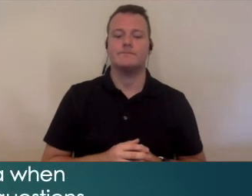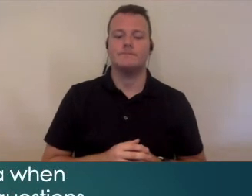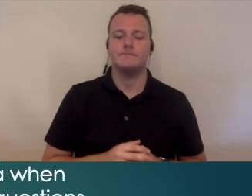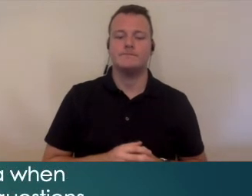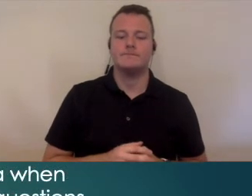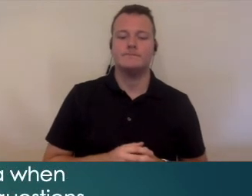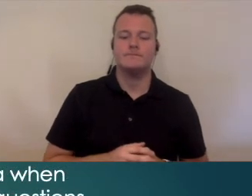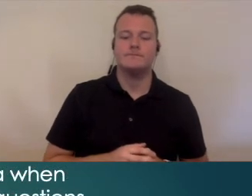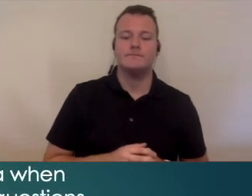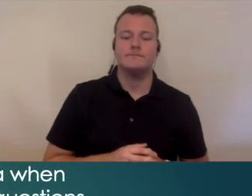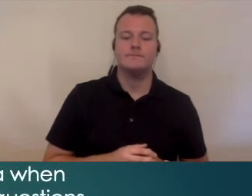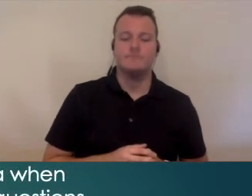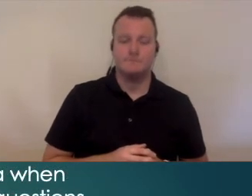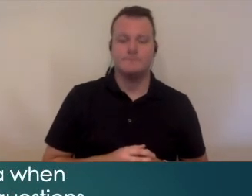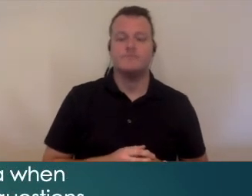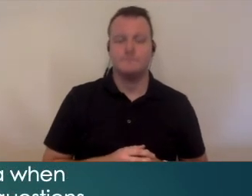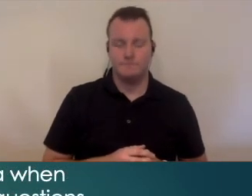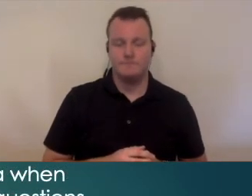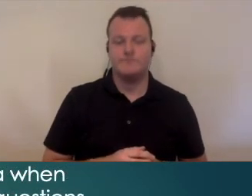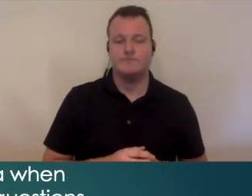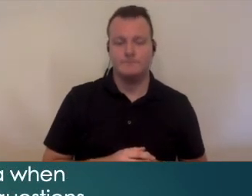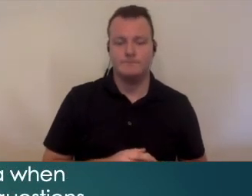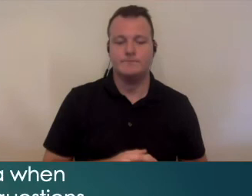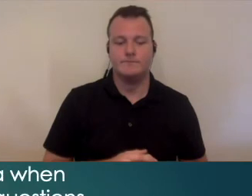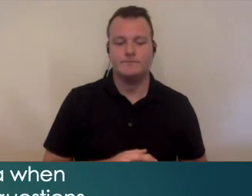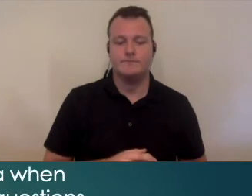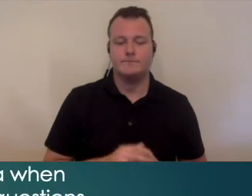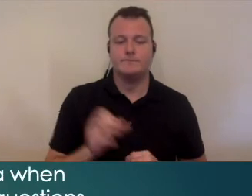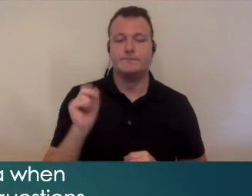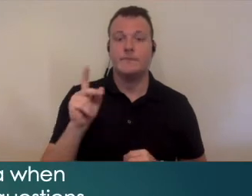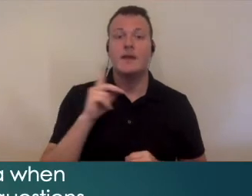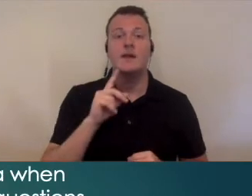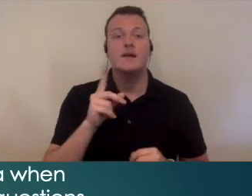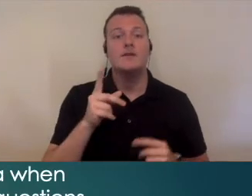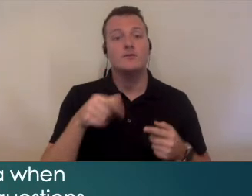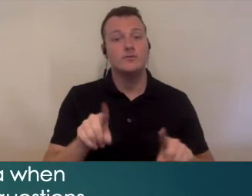So some other things during the interview. Especially if